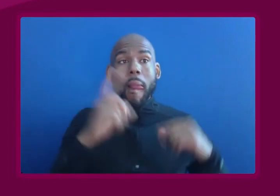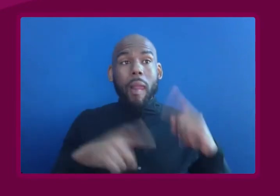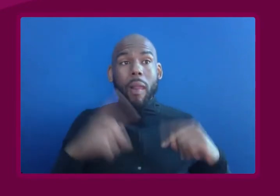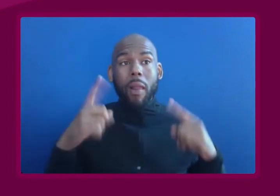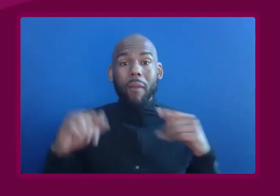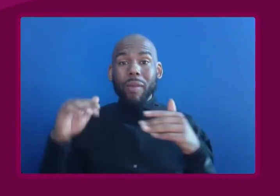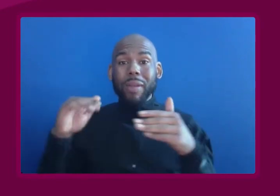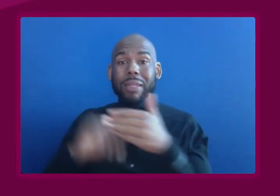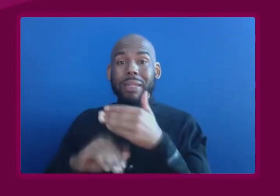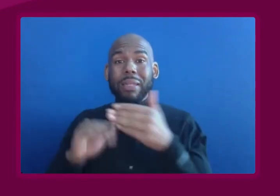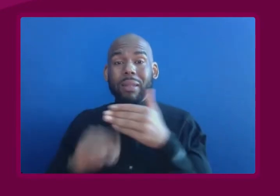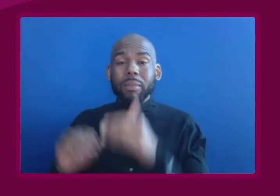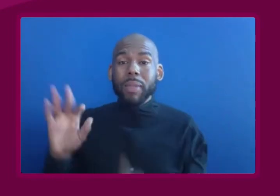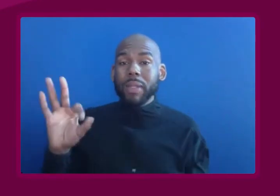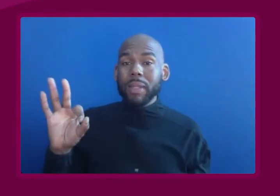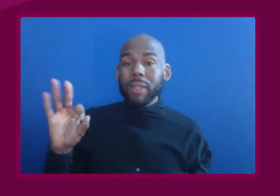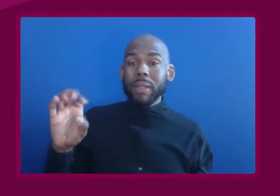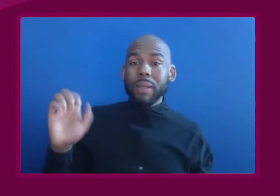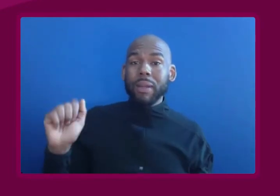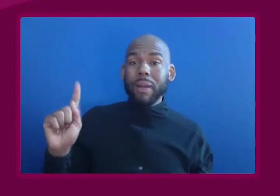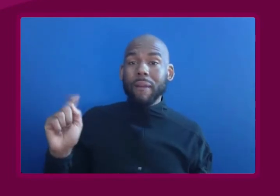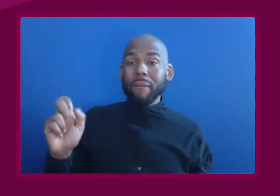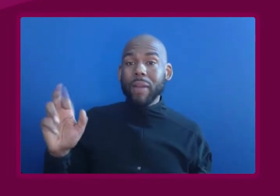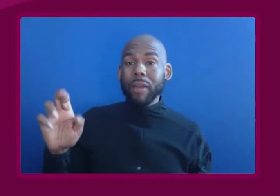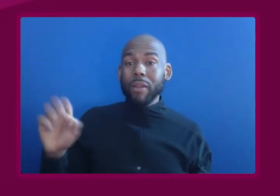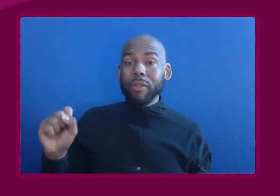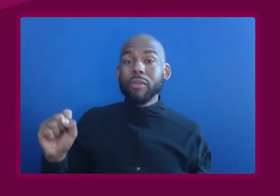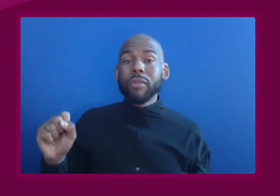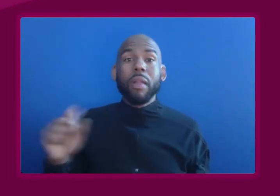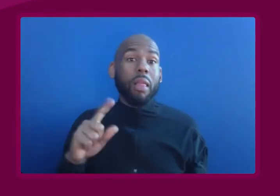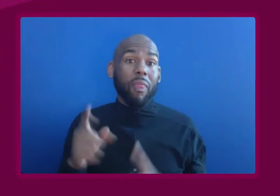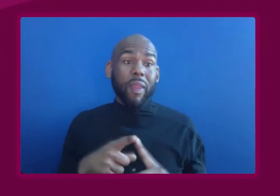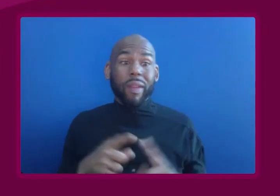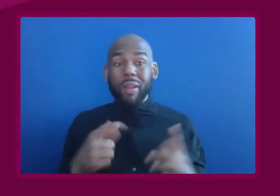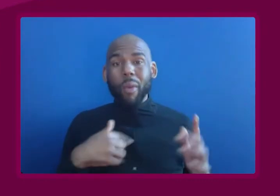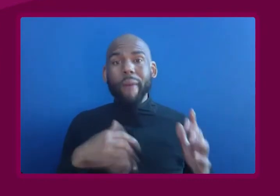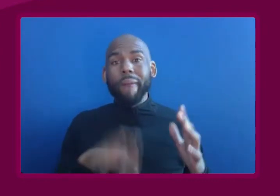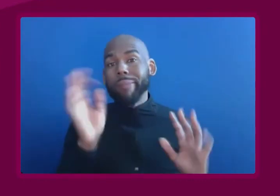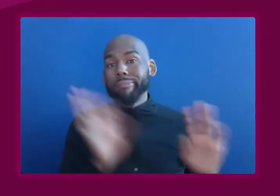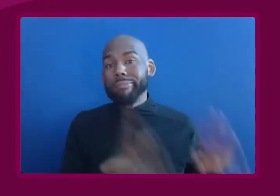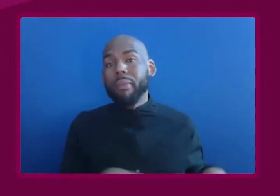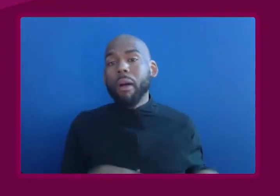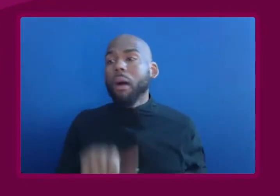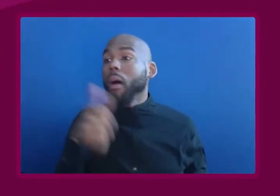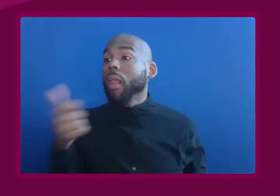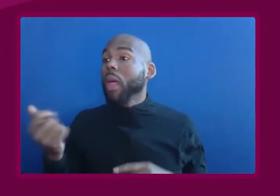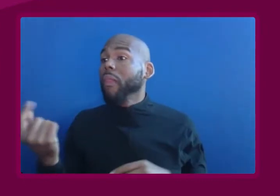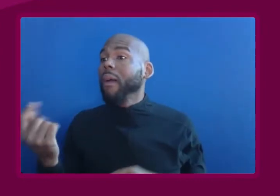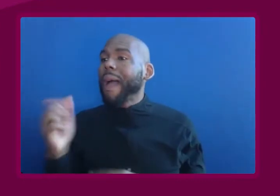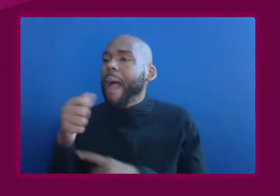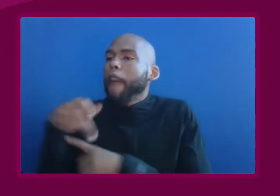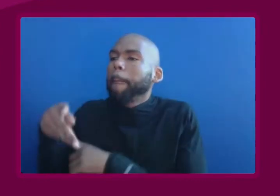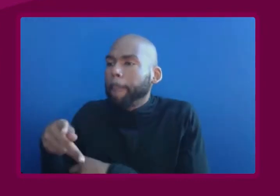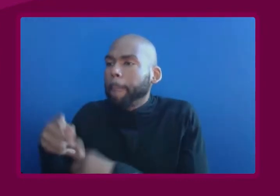accessibility features, then as a family, we move on to something else that is more inclusive.